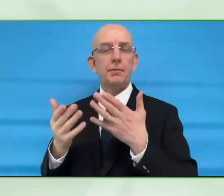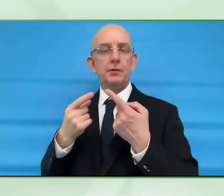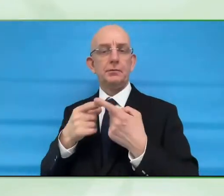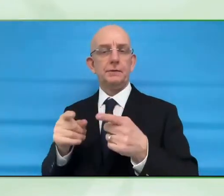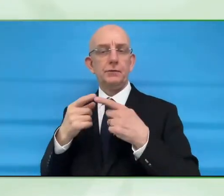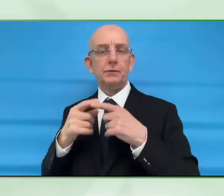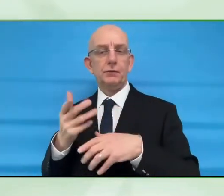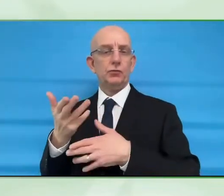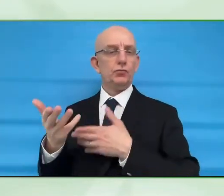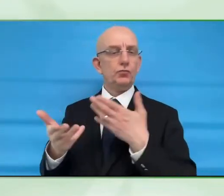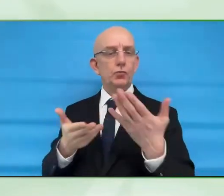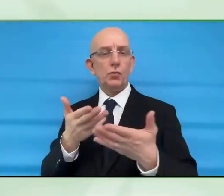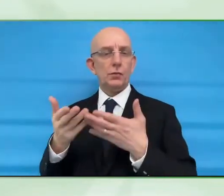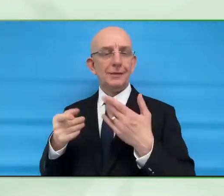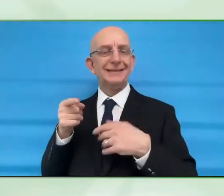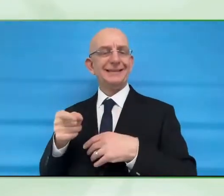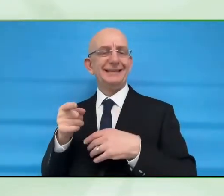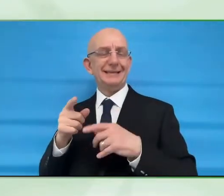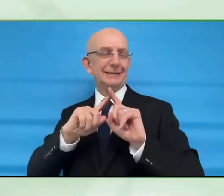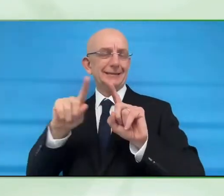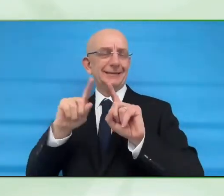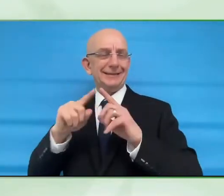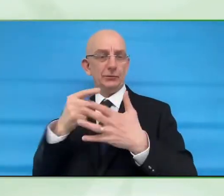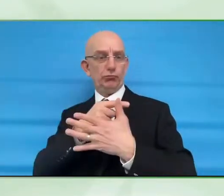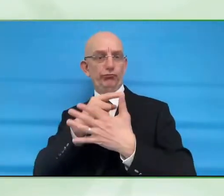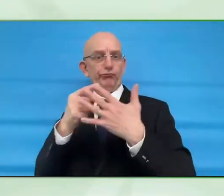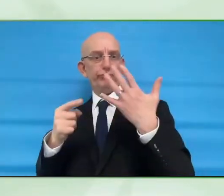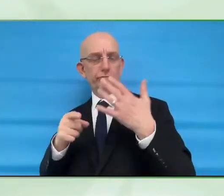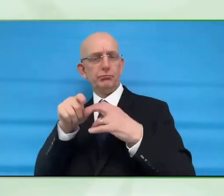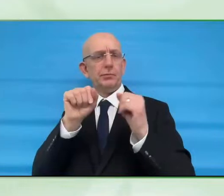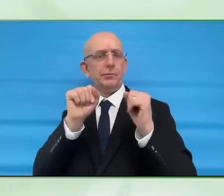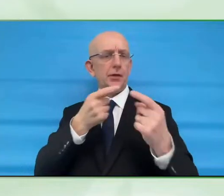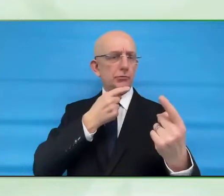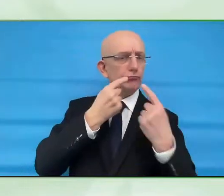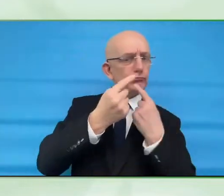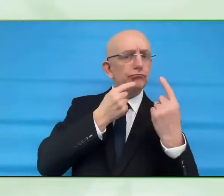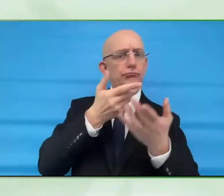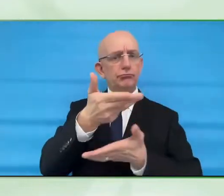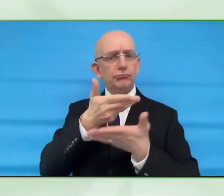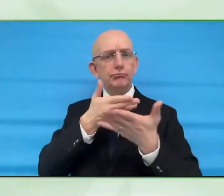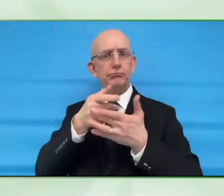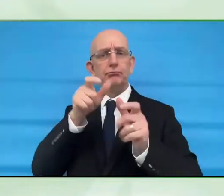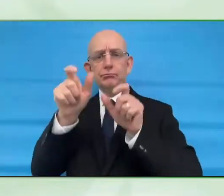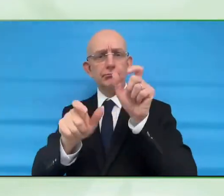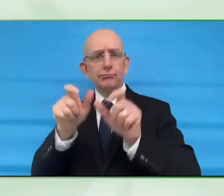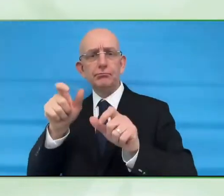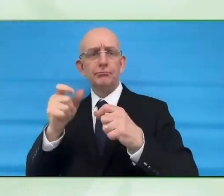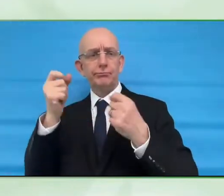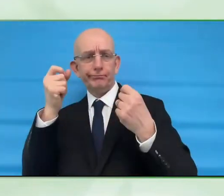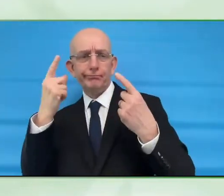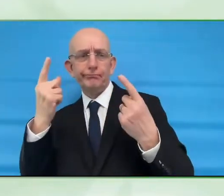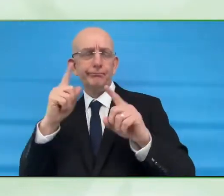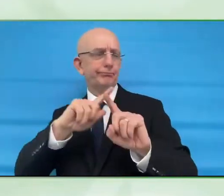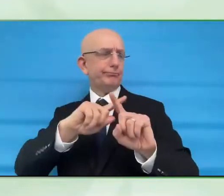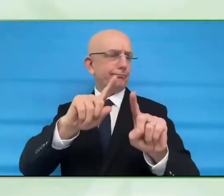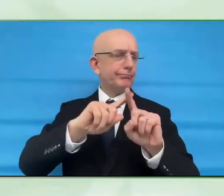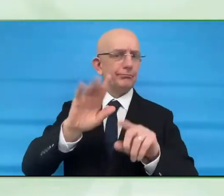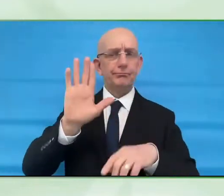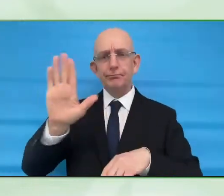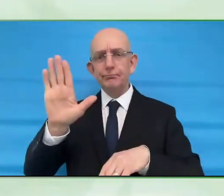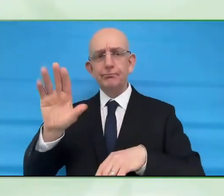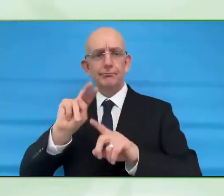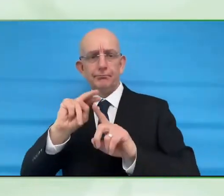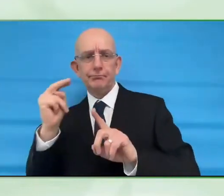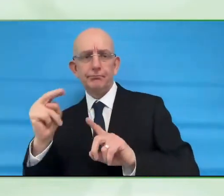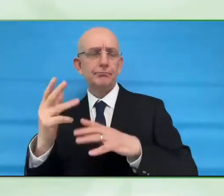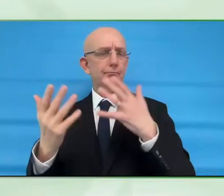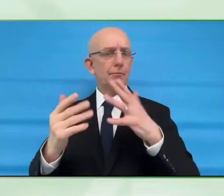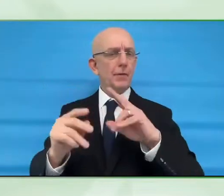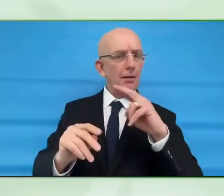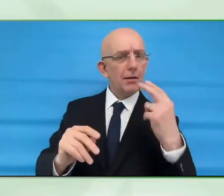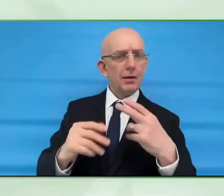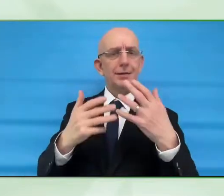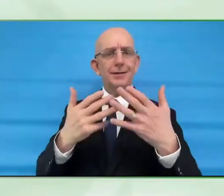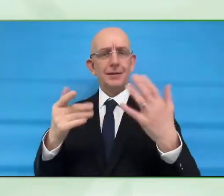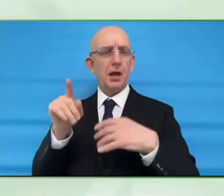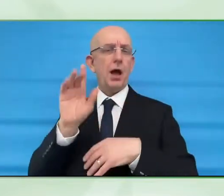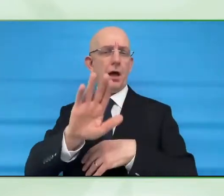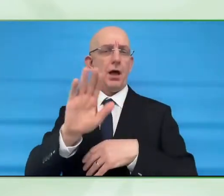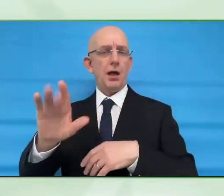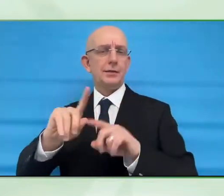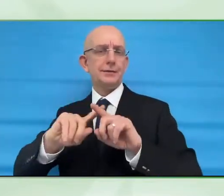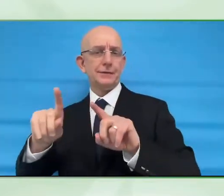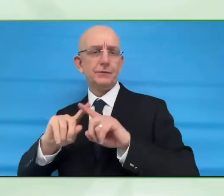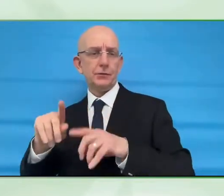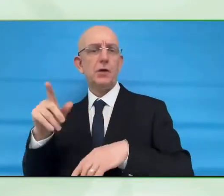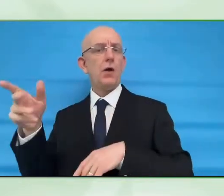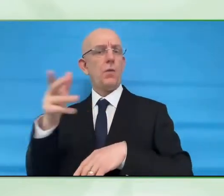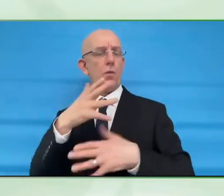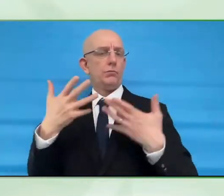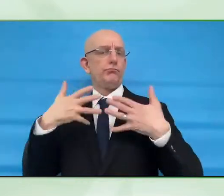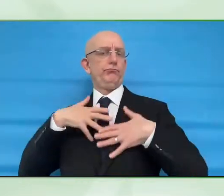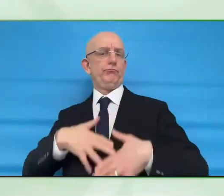We can look forward to having a future where we can use all five senses to really understand